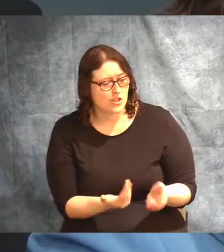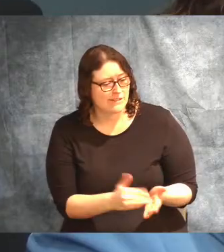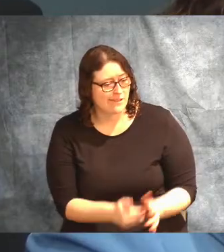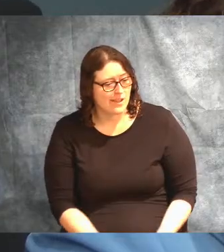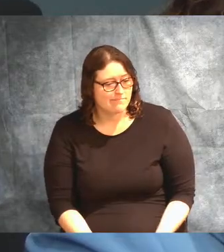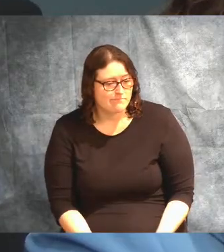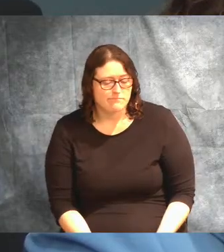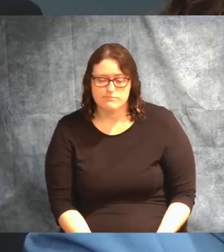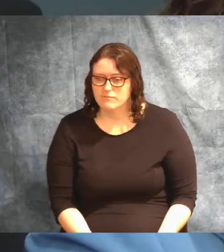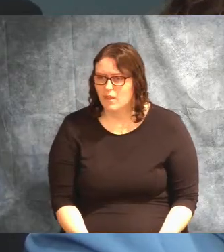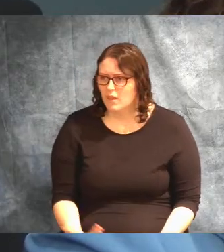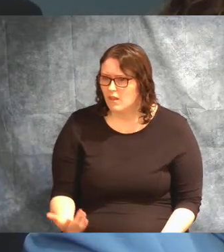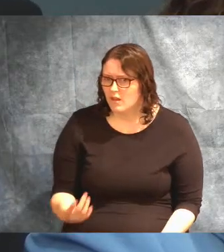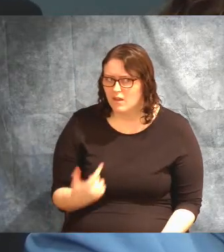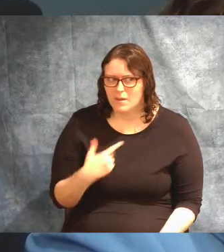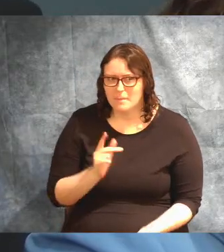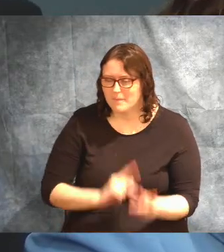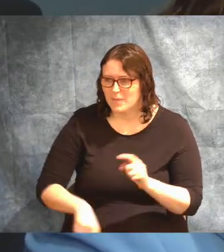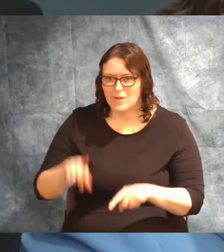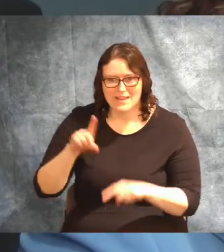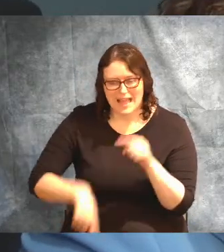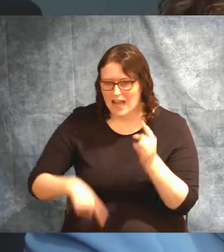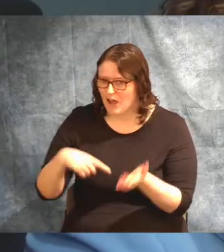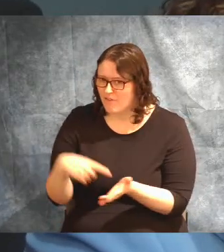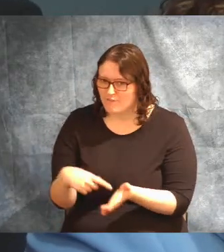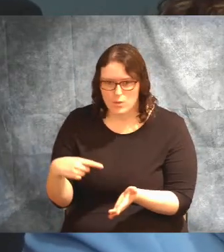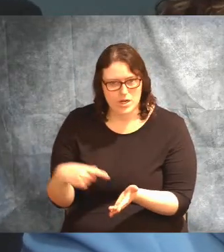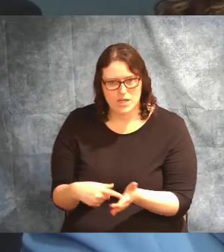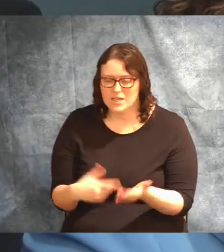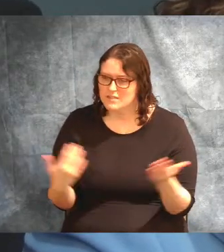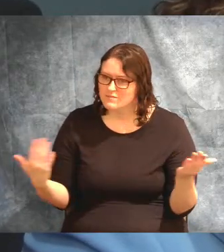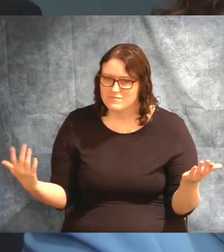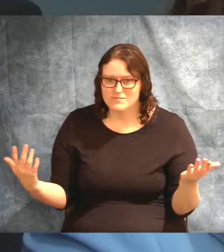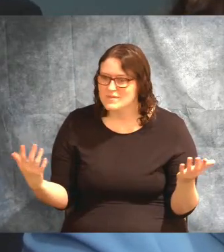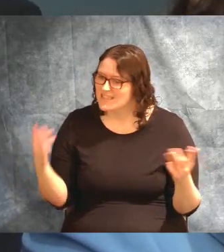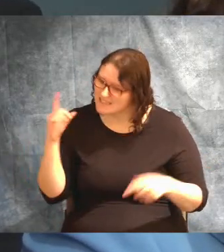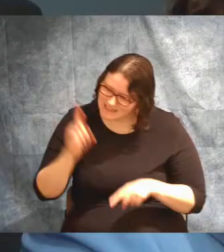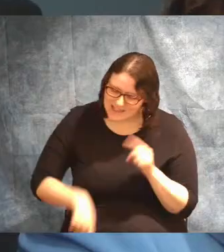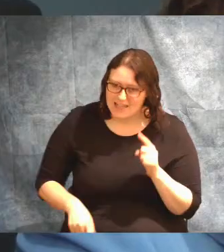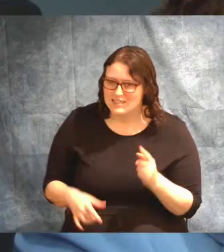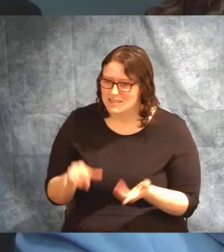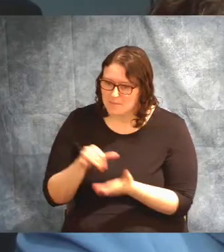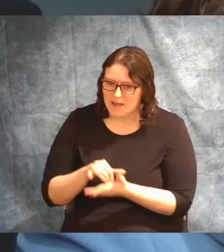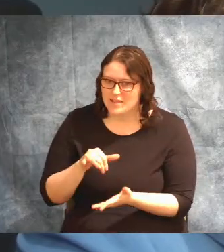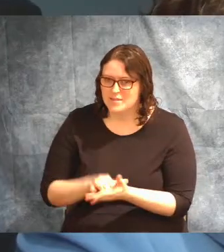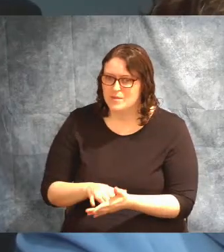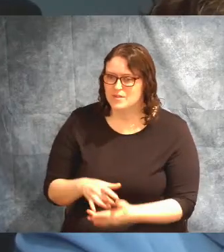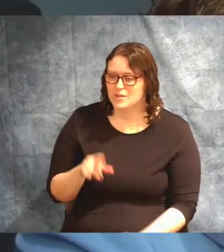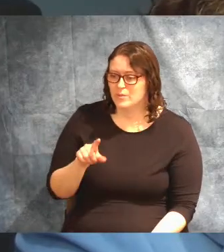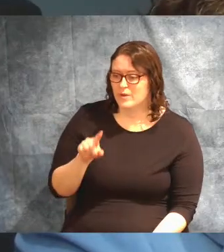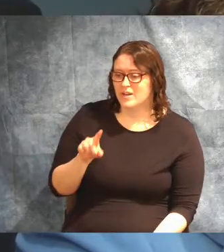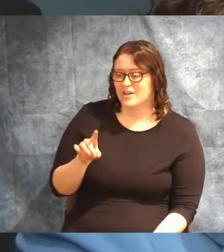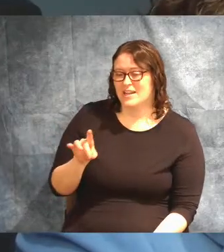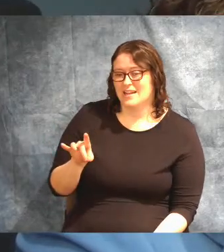I'm telling you, people can't afford it. And we right now we only got 187,000. We need more.